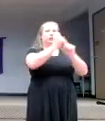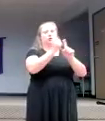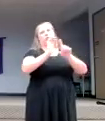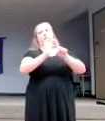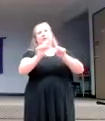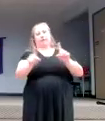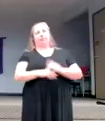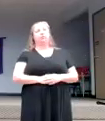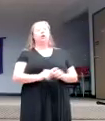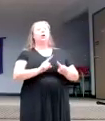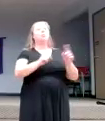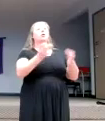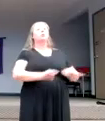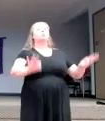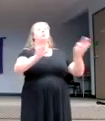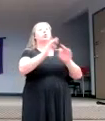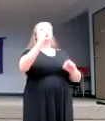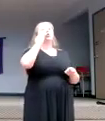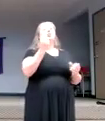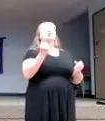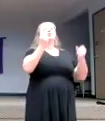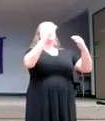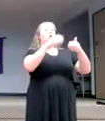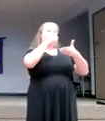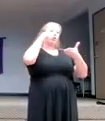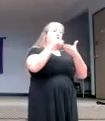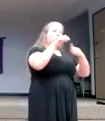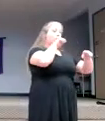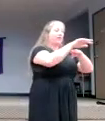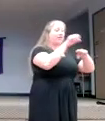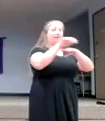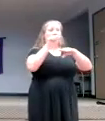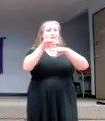you guys, the number of notifications that we intend to do. When we get our contractor on